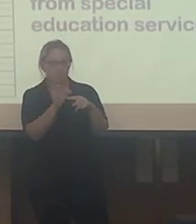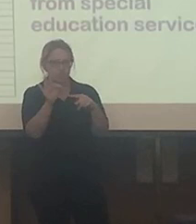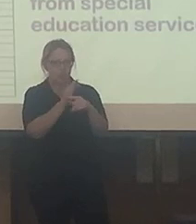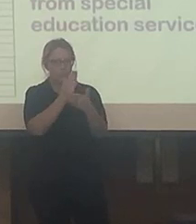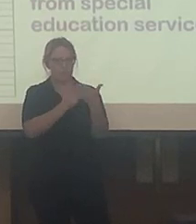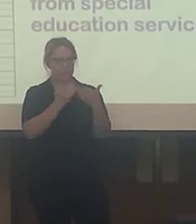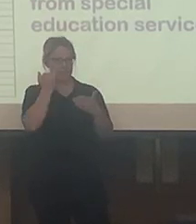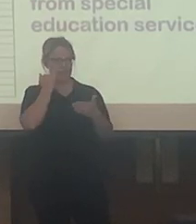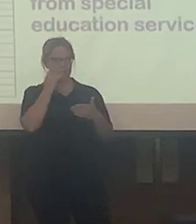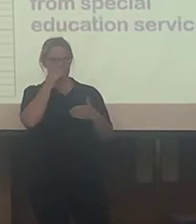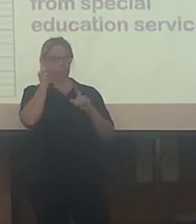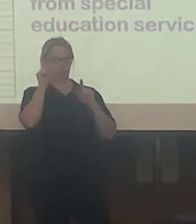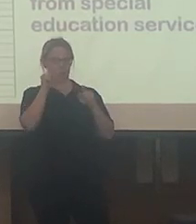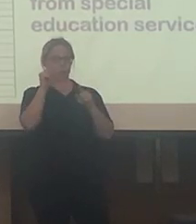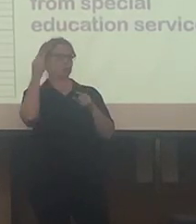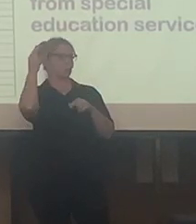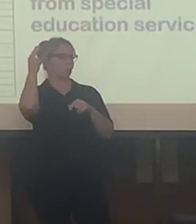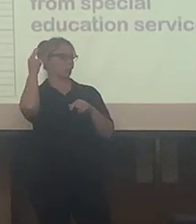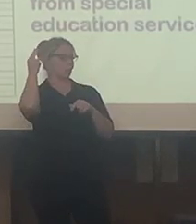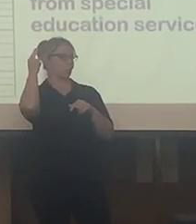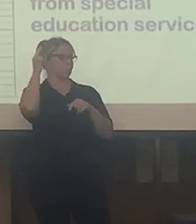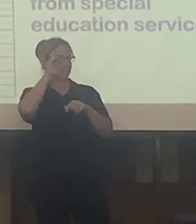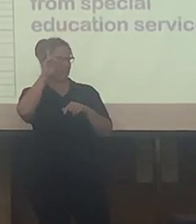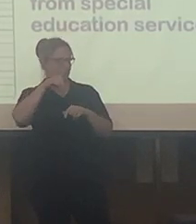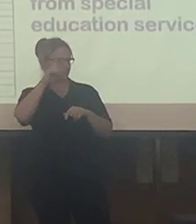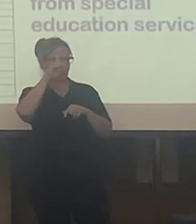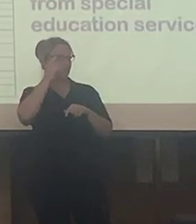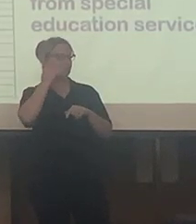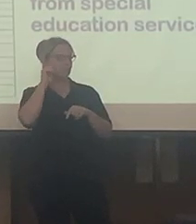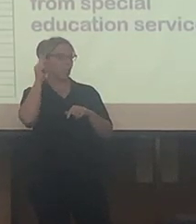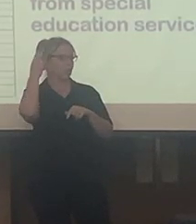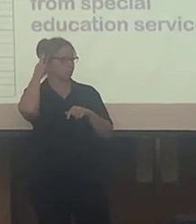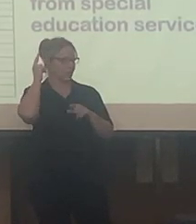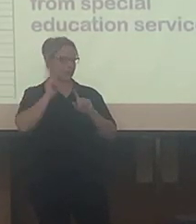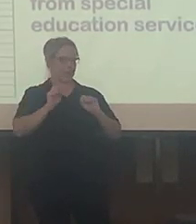goes to denver for their cochlear implant mapping they can still go to a local audiologist or piano